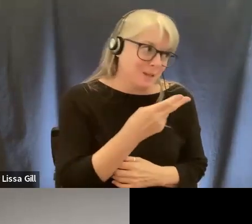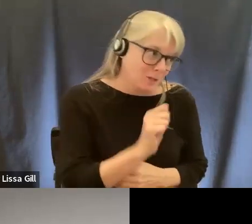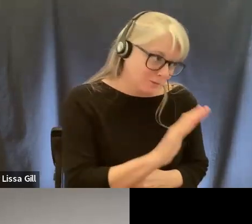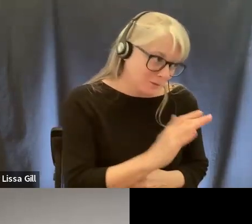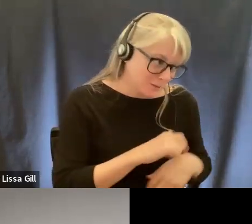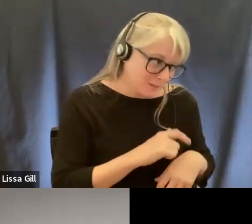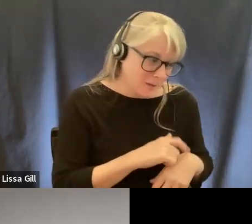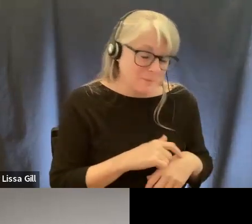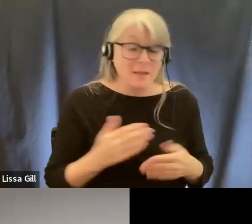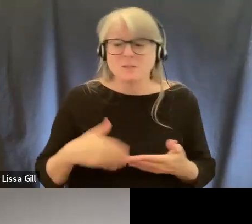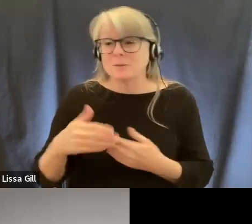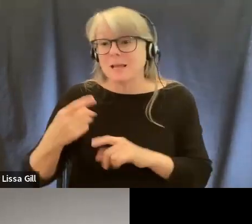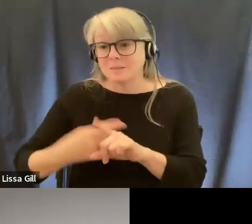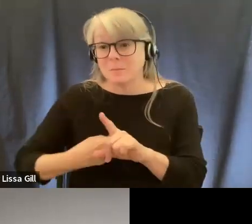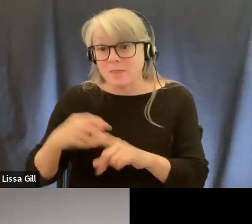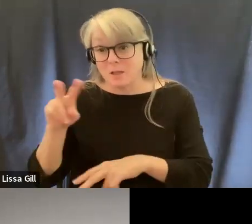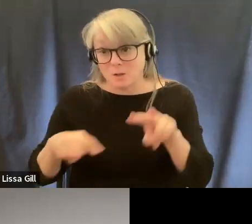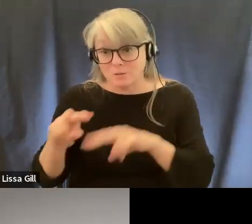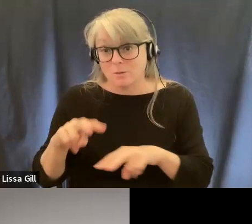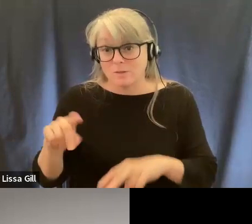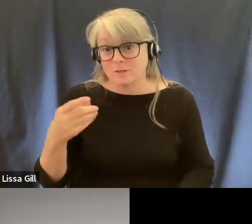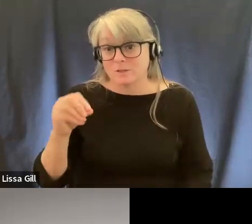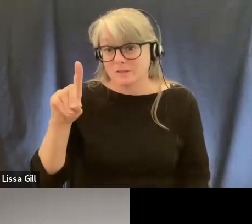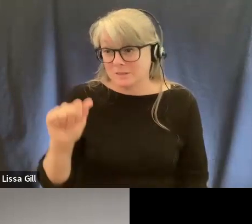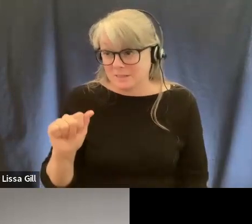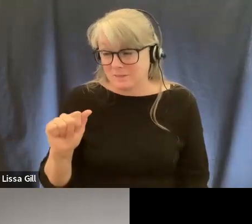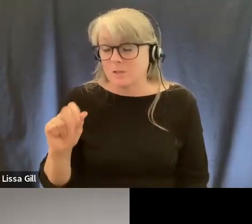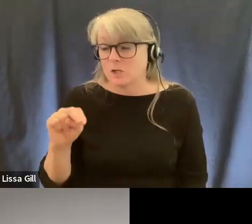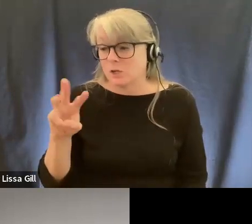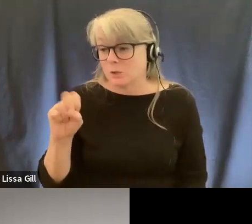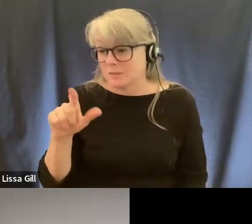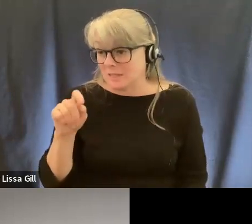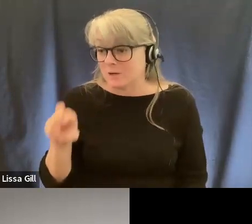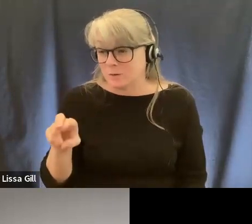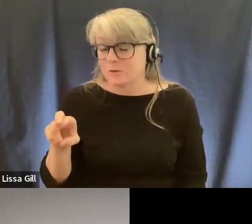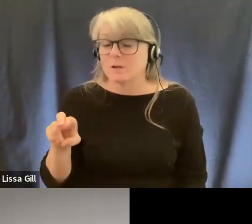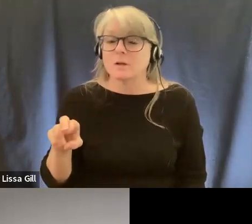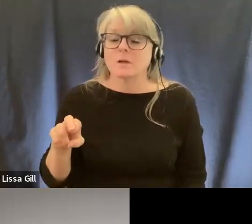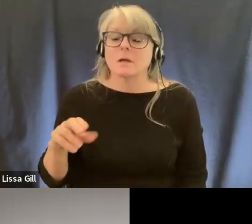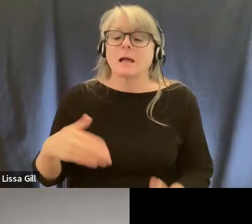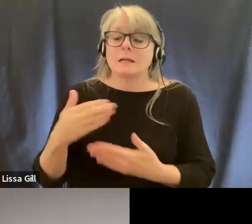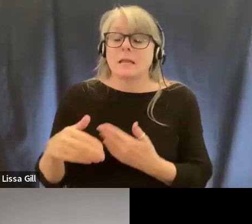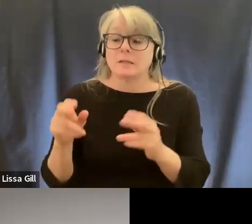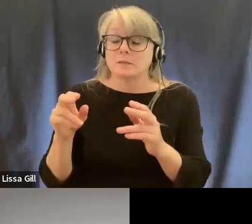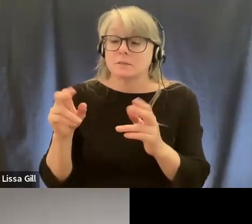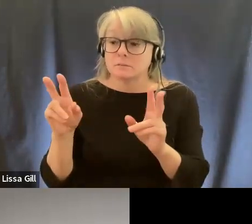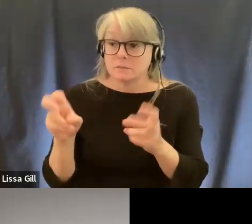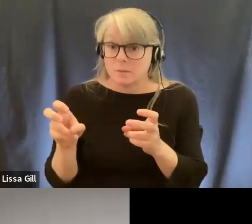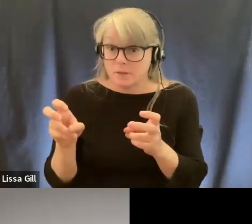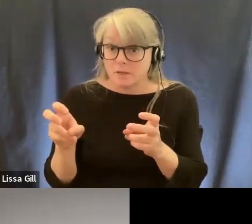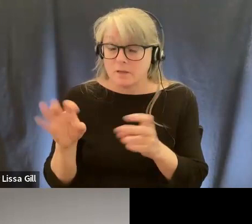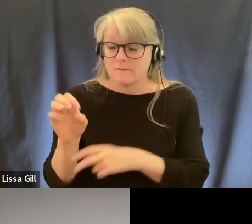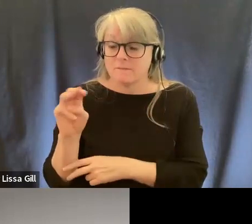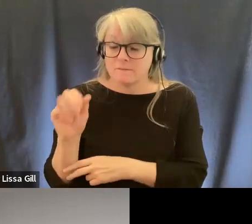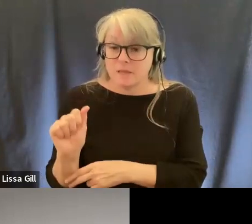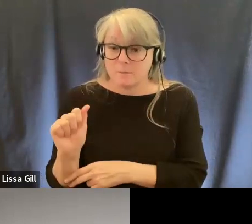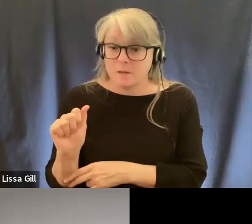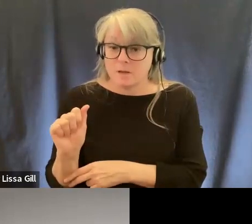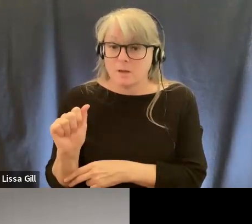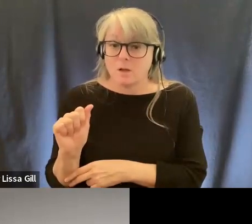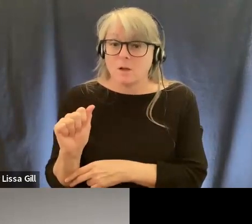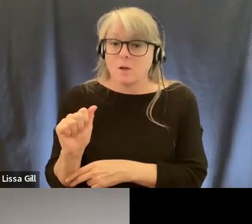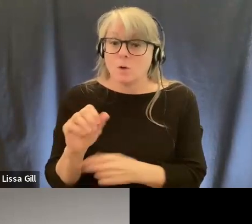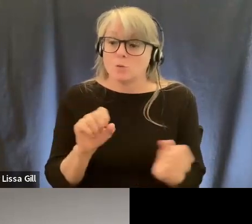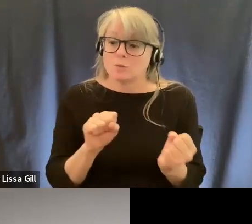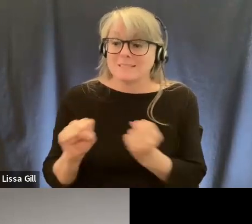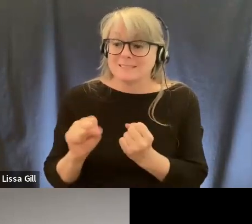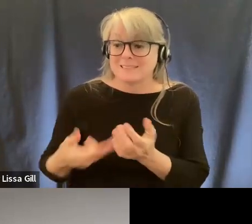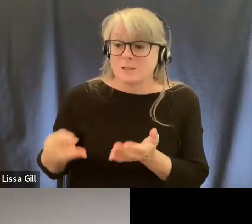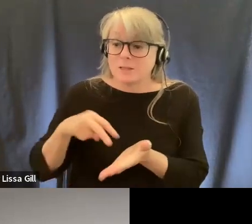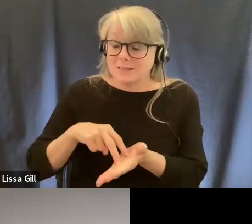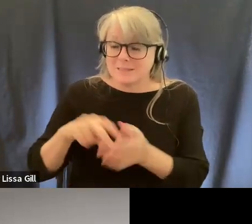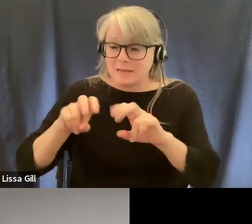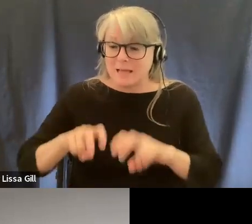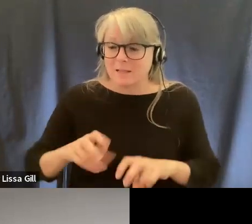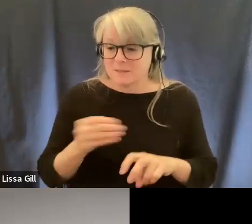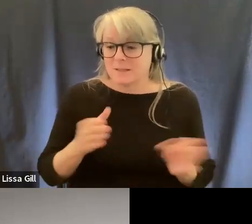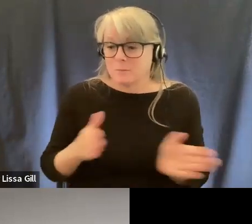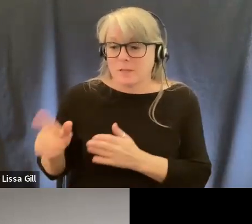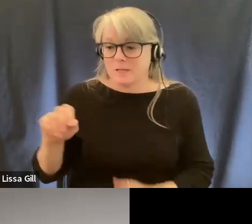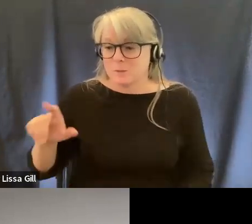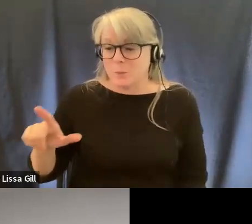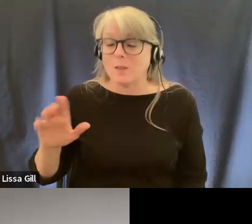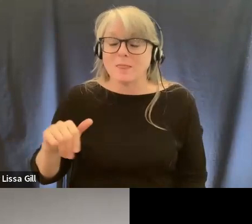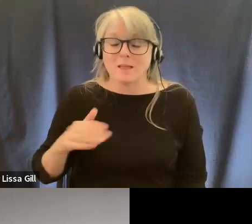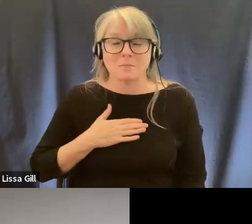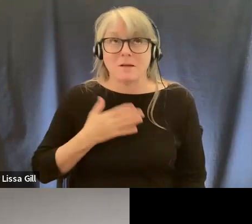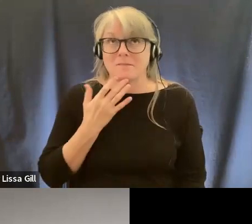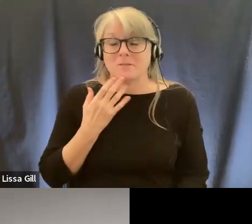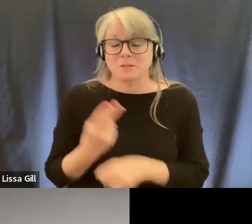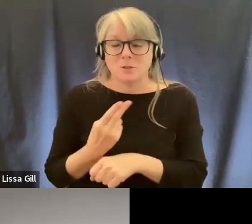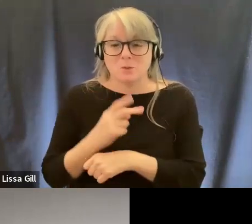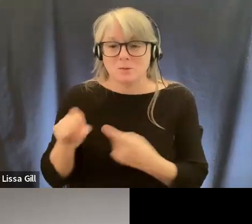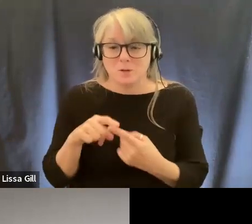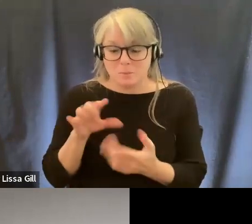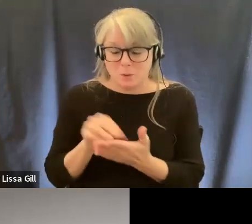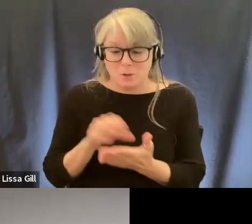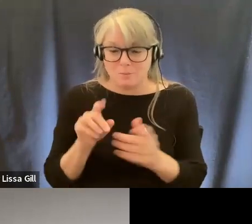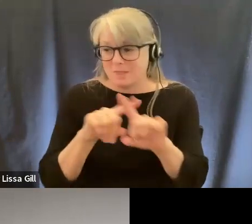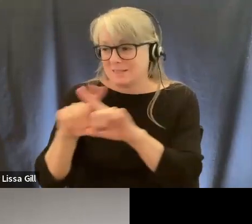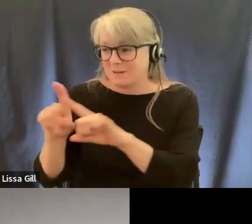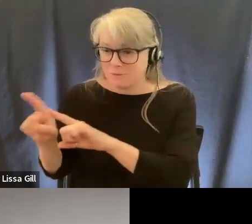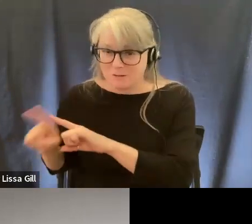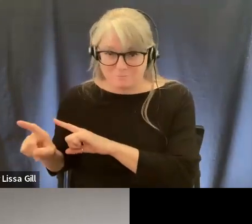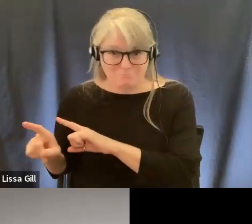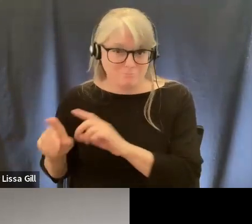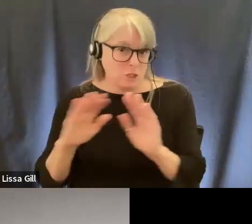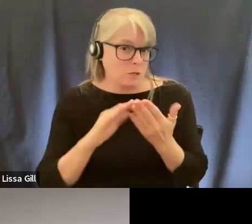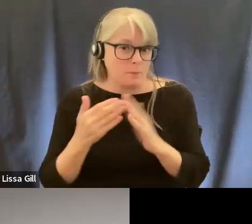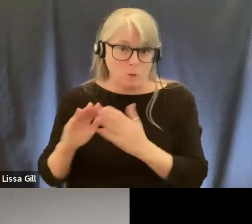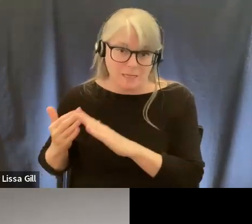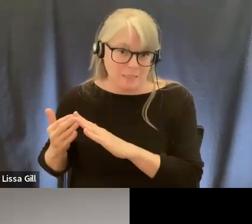Look forward in the governor's office visibility affairs newsletter. Our topic next month will be on FEMA's resilience analysis and planning tool, which is one of my favorite things to learn to use when I'm learning about the different demographics in different communities and where we should target resources.